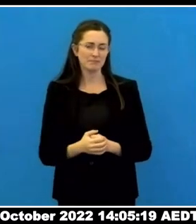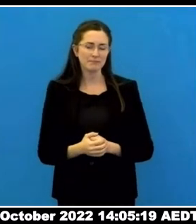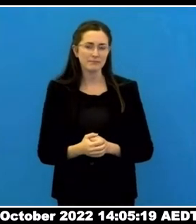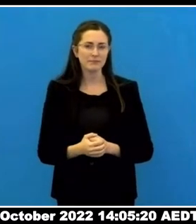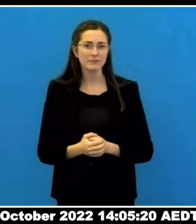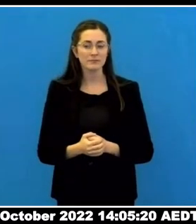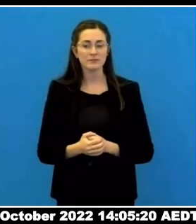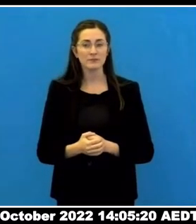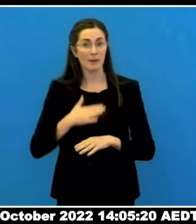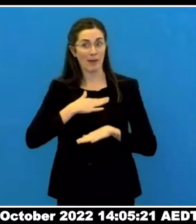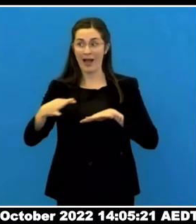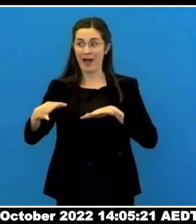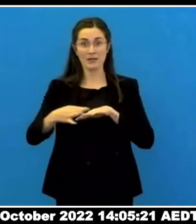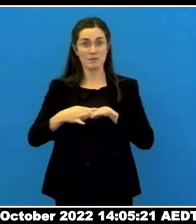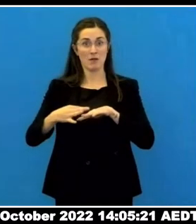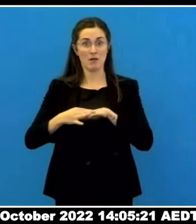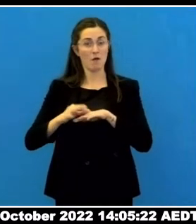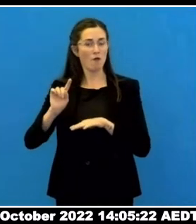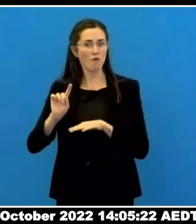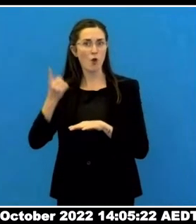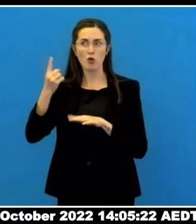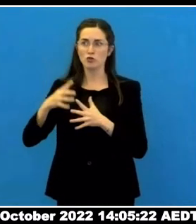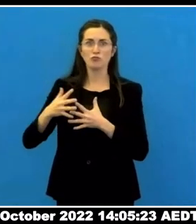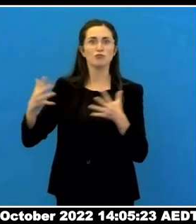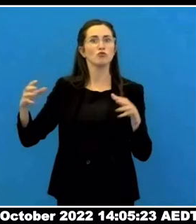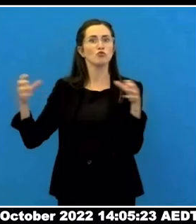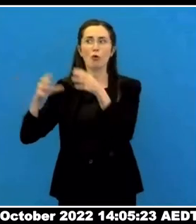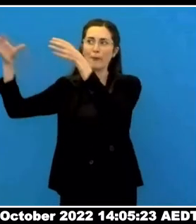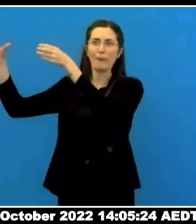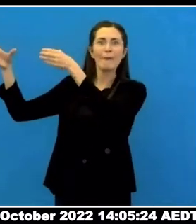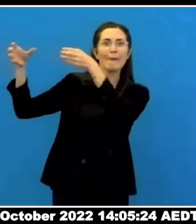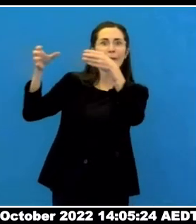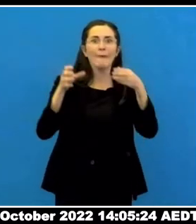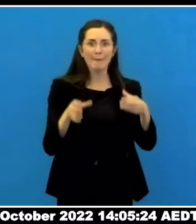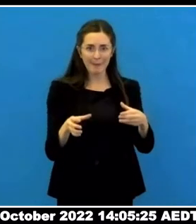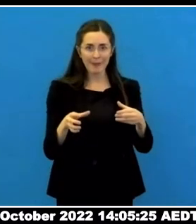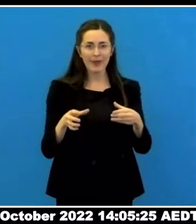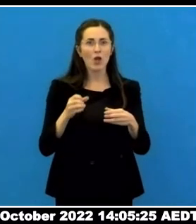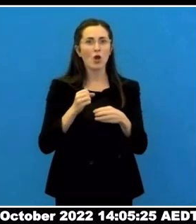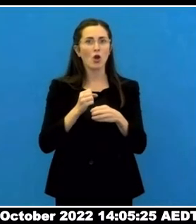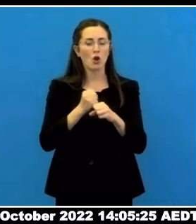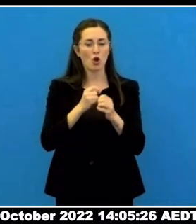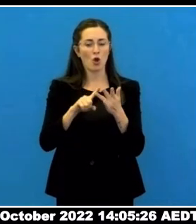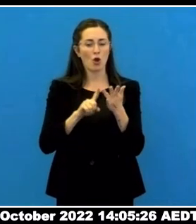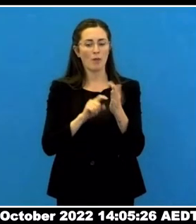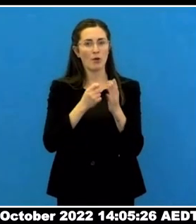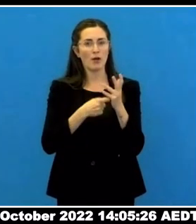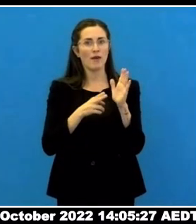He was part of the first big group of Iraqis who moved to the Goulburn Valley in the 1990s.